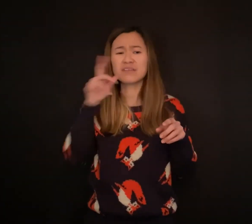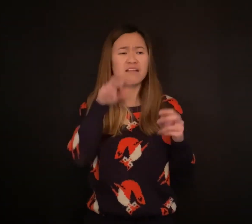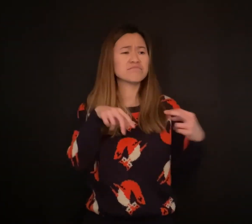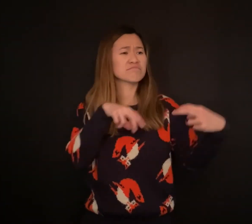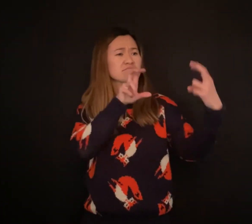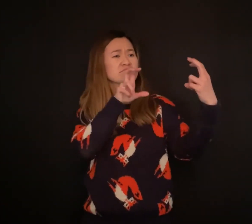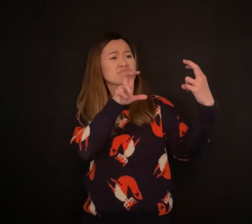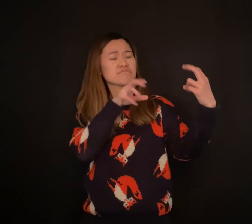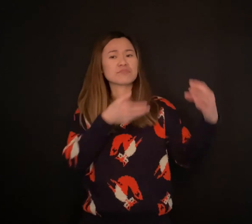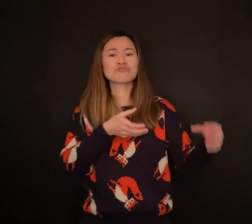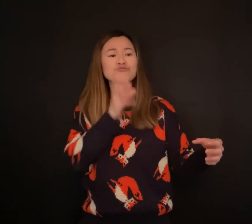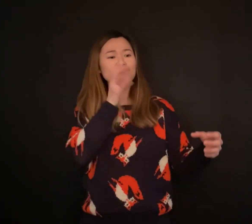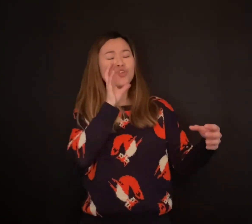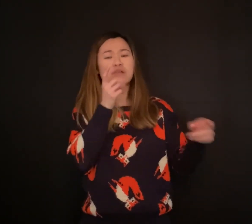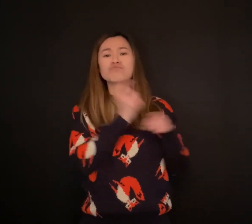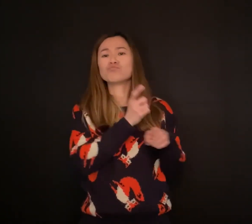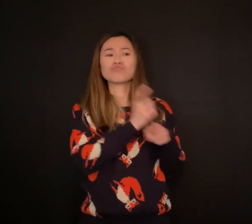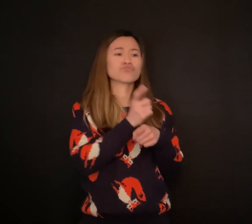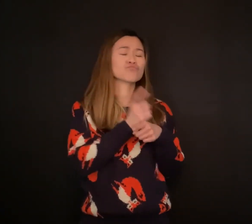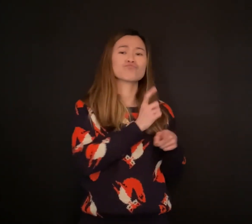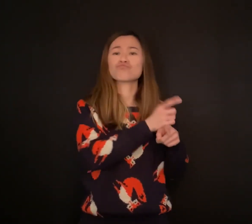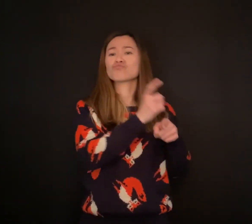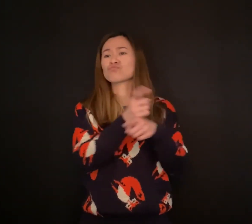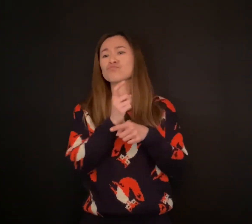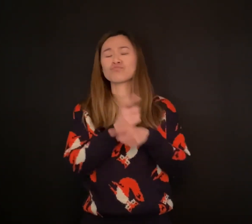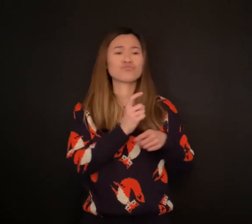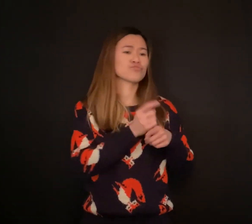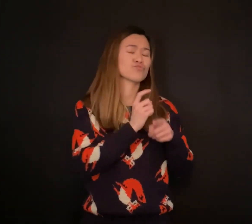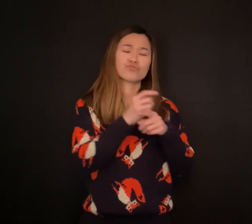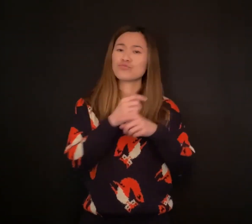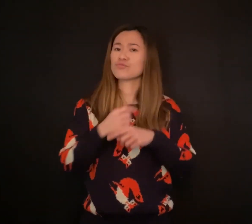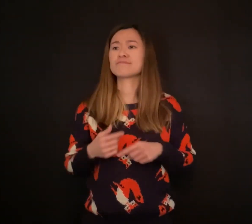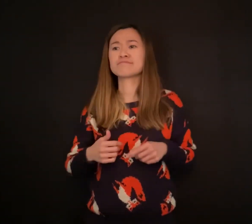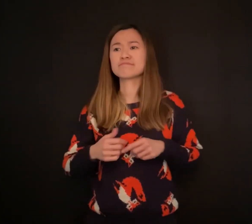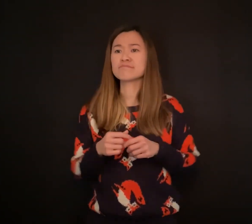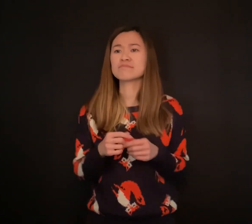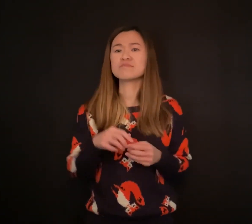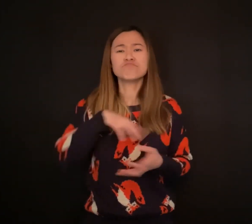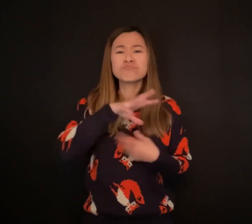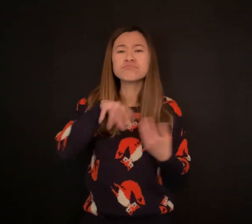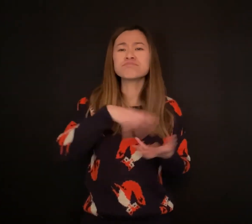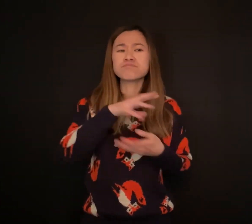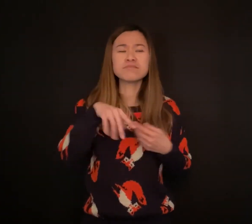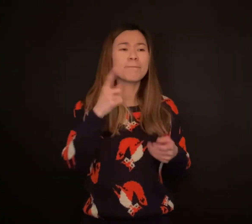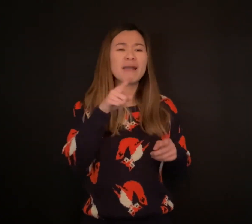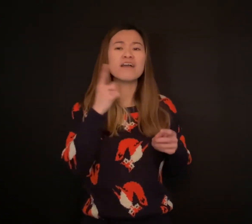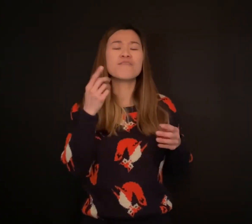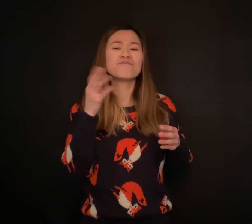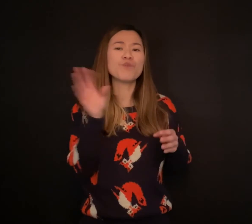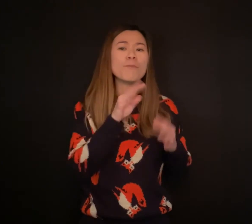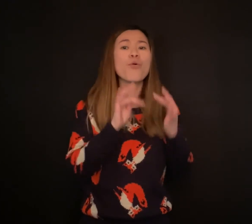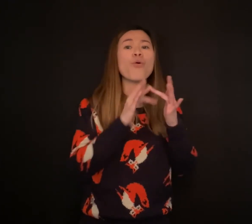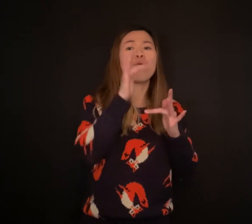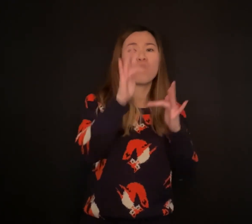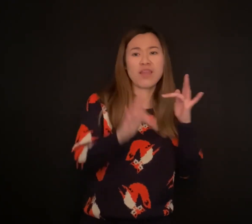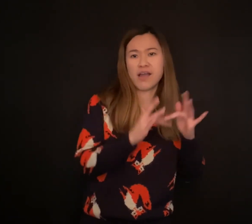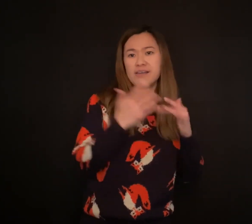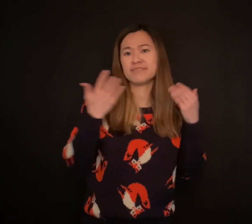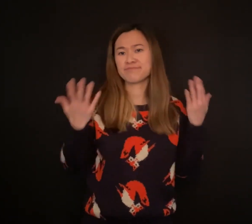to have virtual drinks and chats. Socialising but its all online.